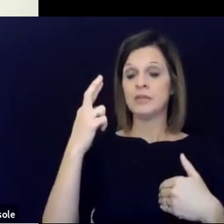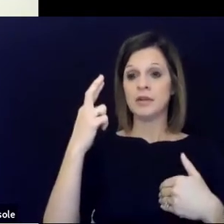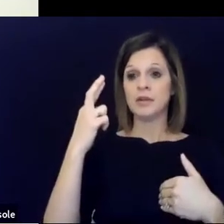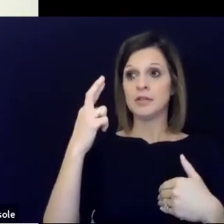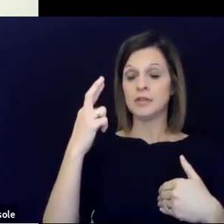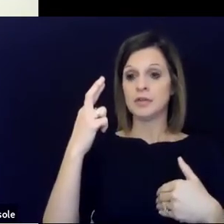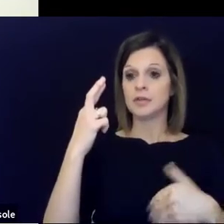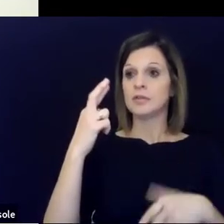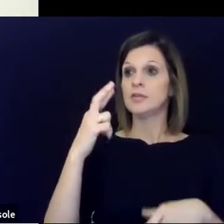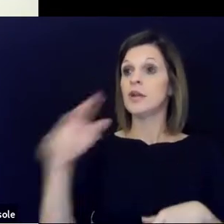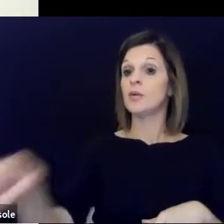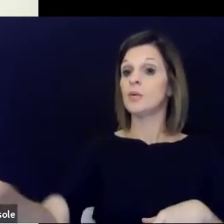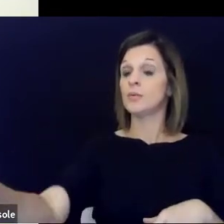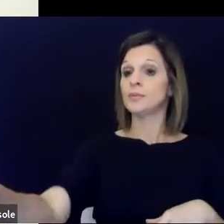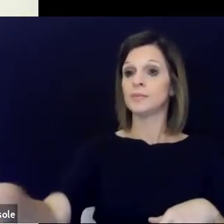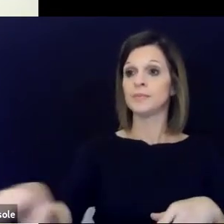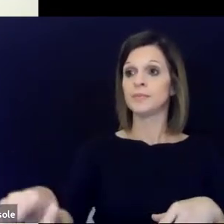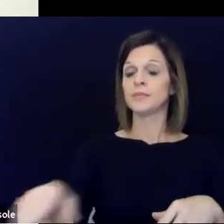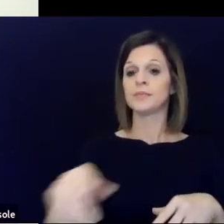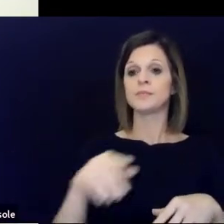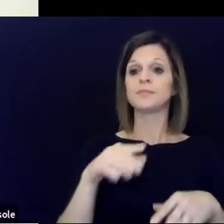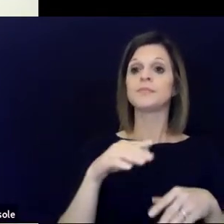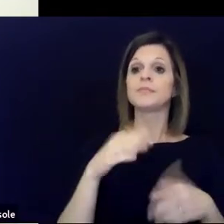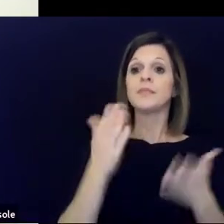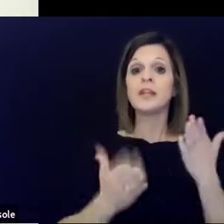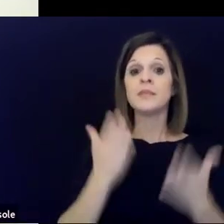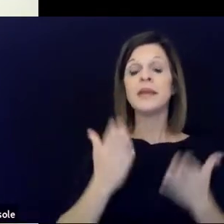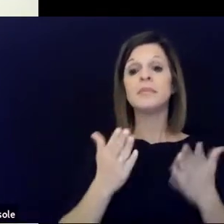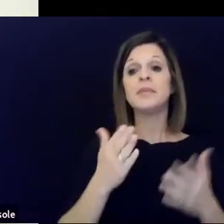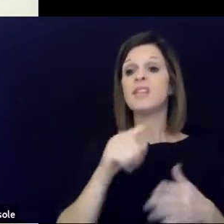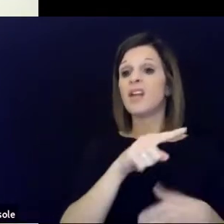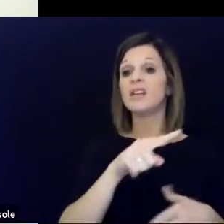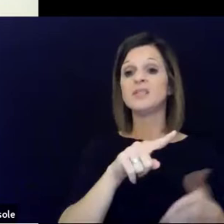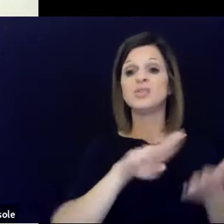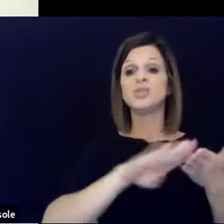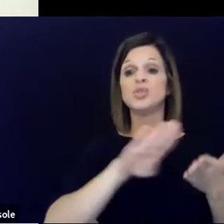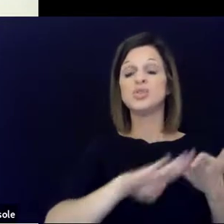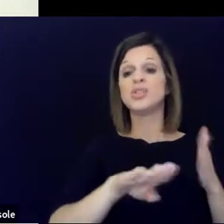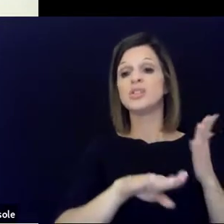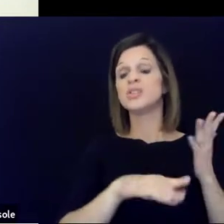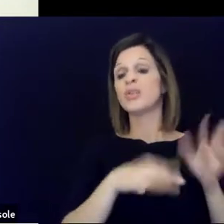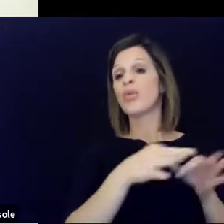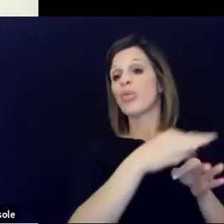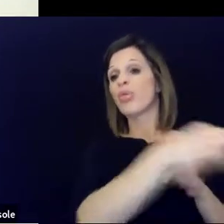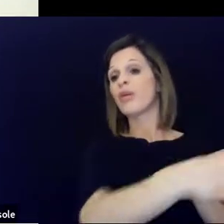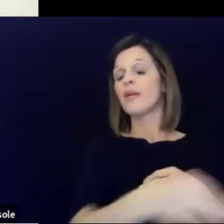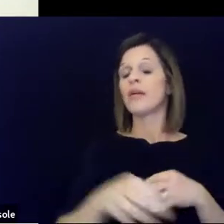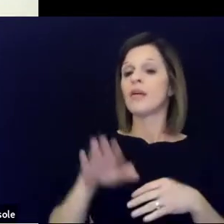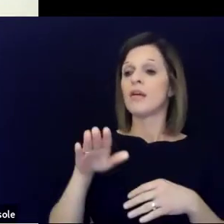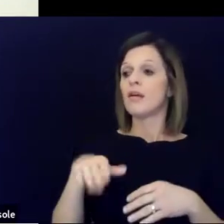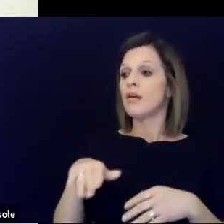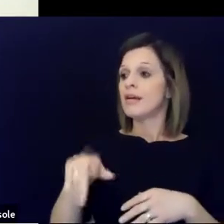"I'm really hungry right now, I need to snack. Oh, I'm tired of being in the house all day, I need to walk. Oh, you know, I wanna watch this TV show,